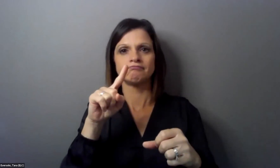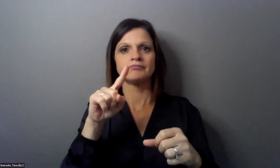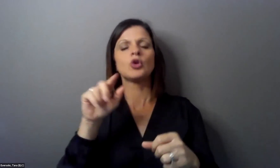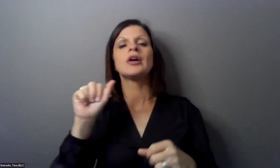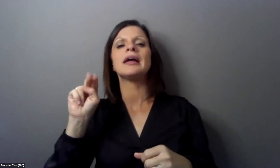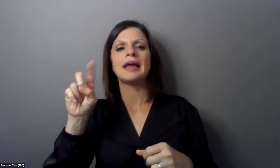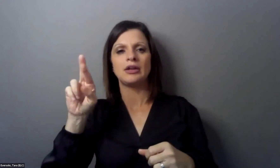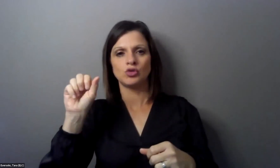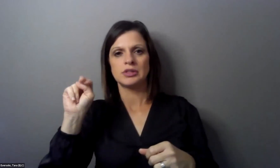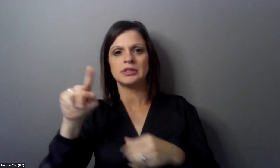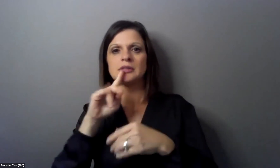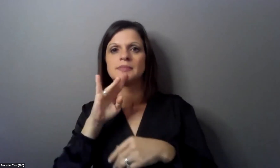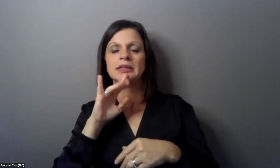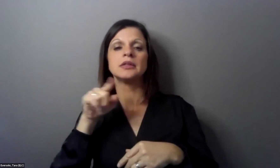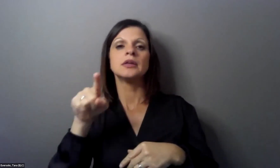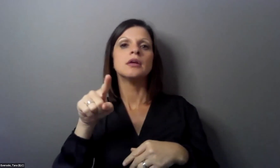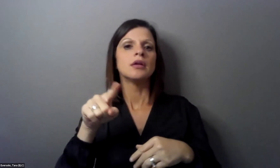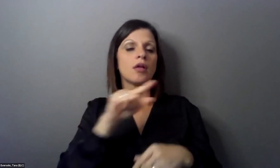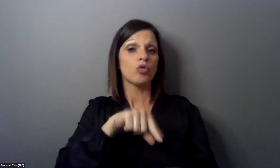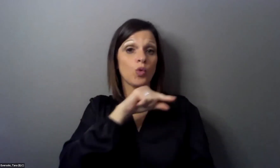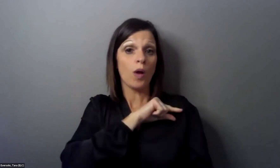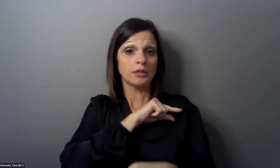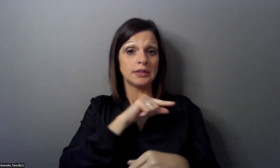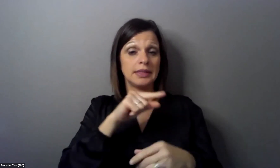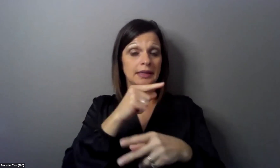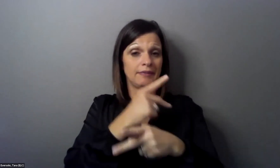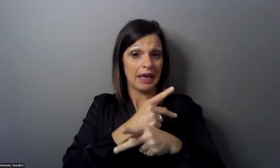of care is really important.